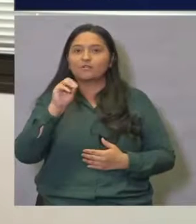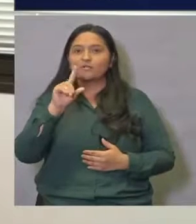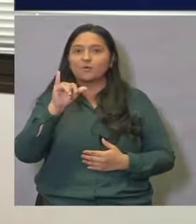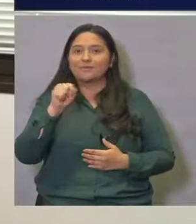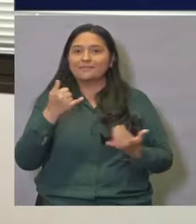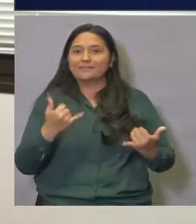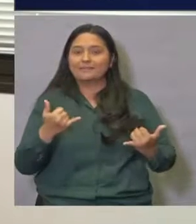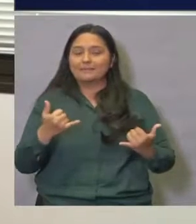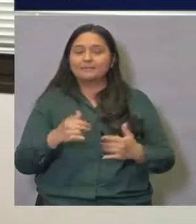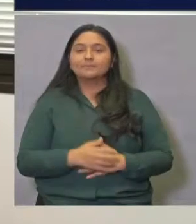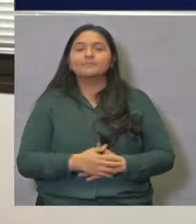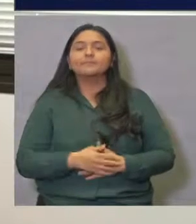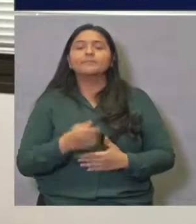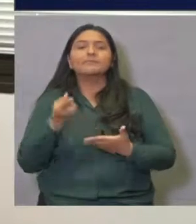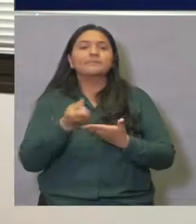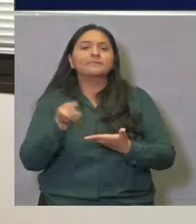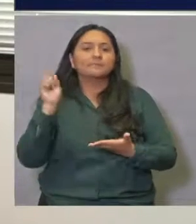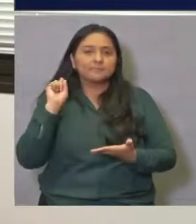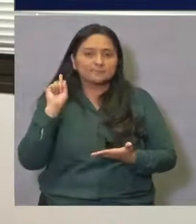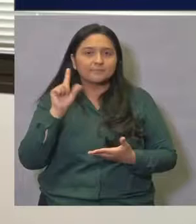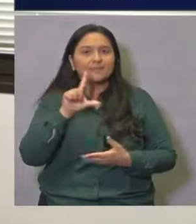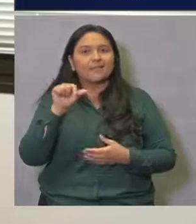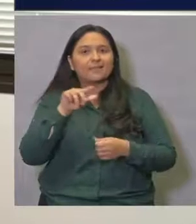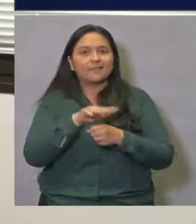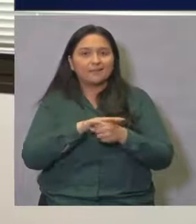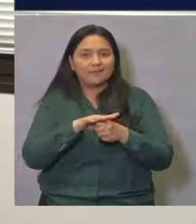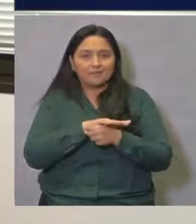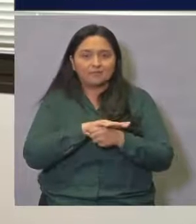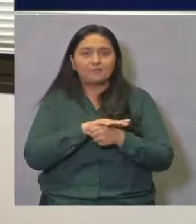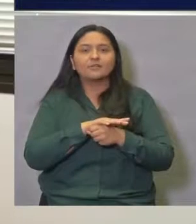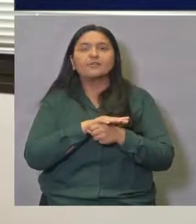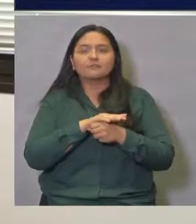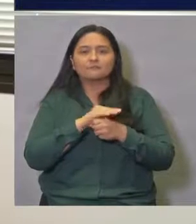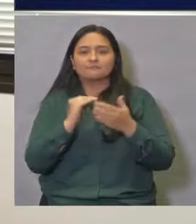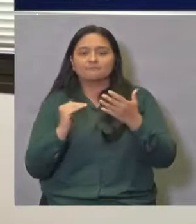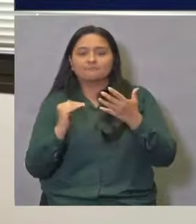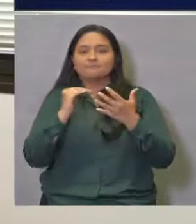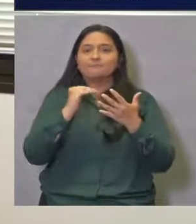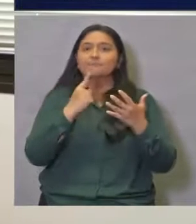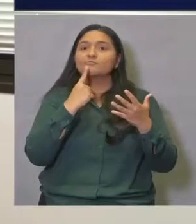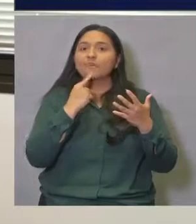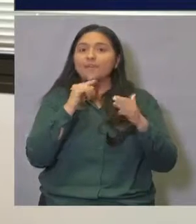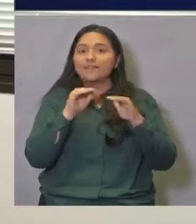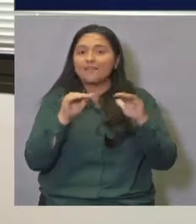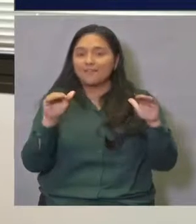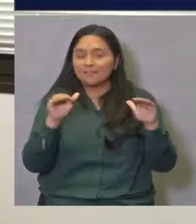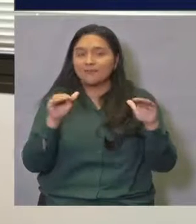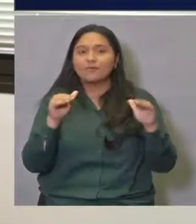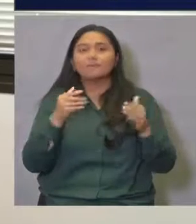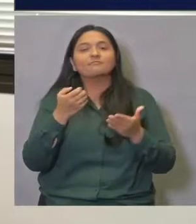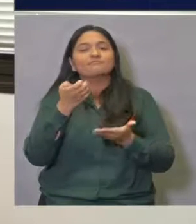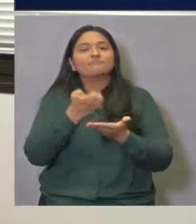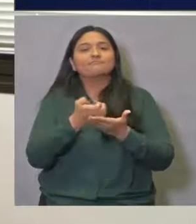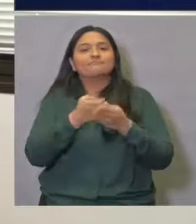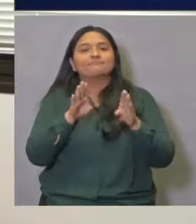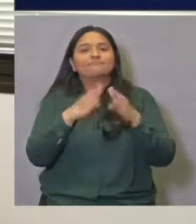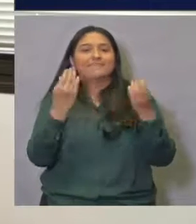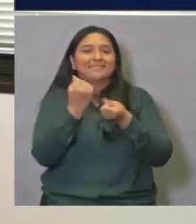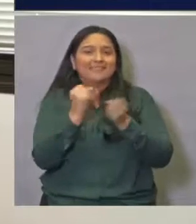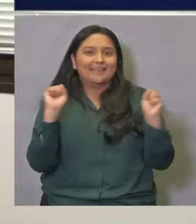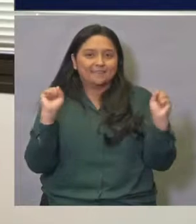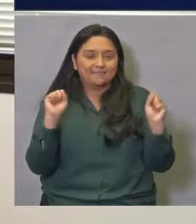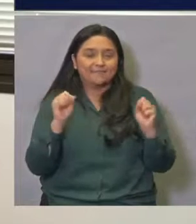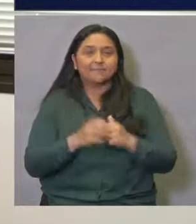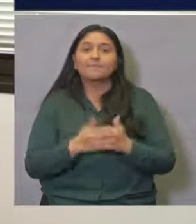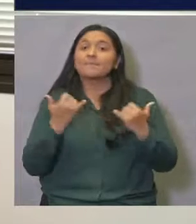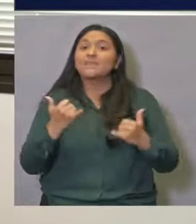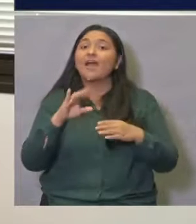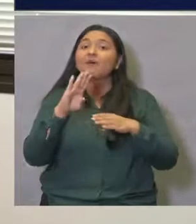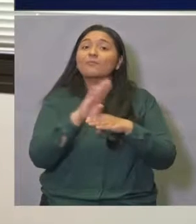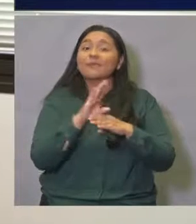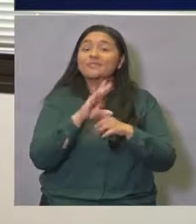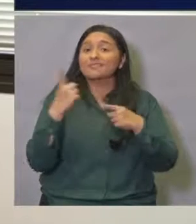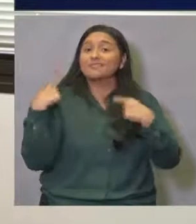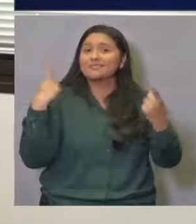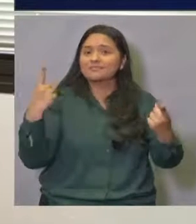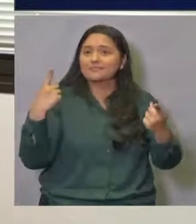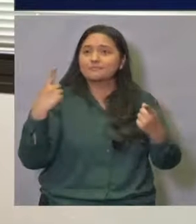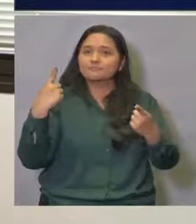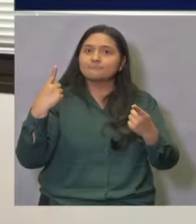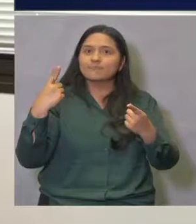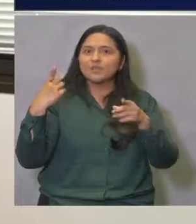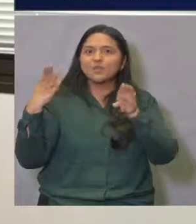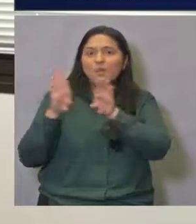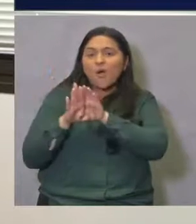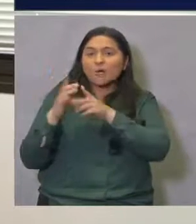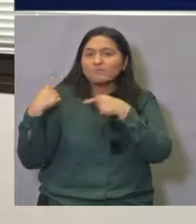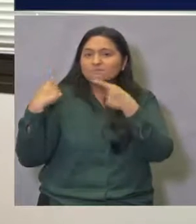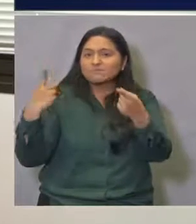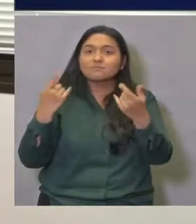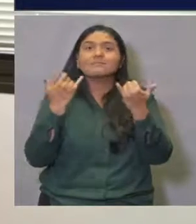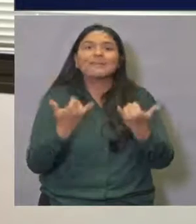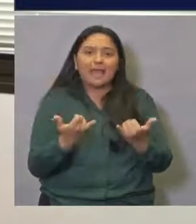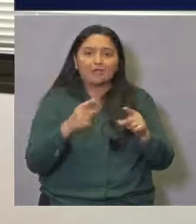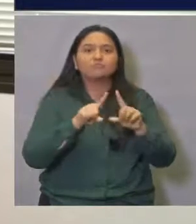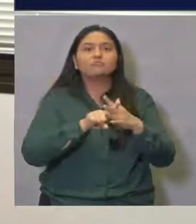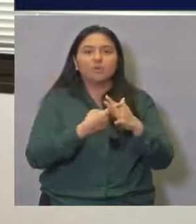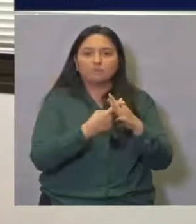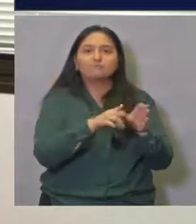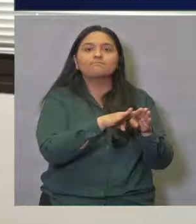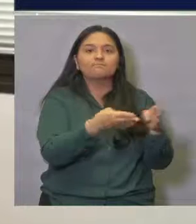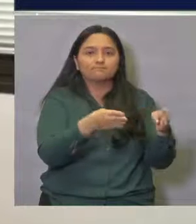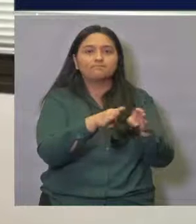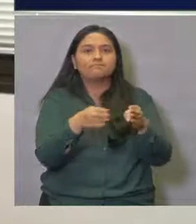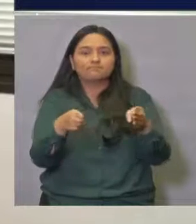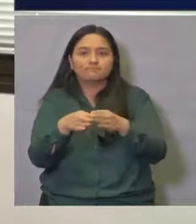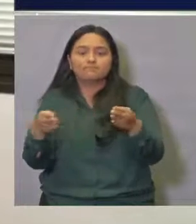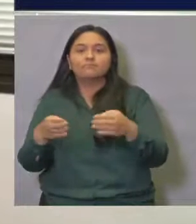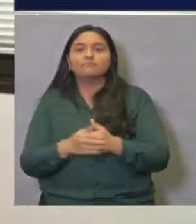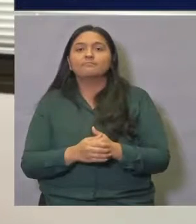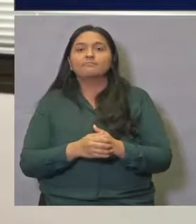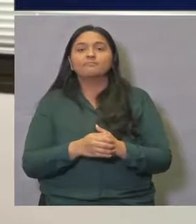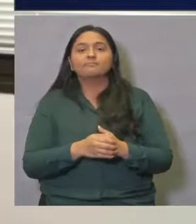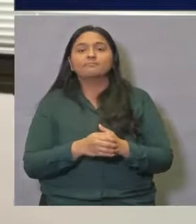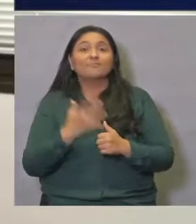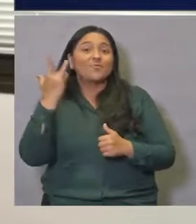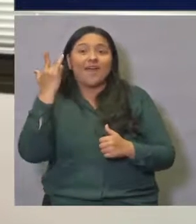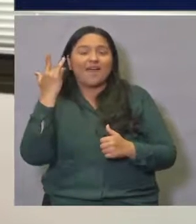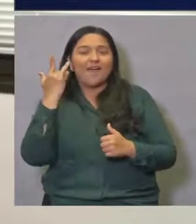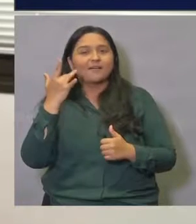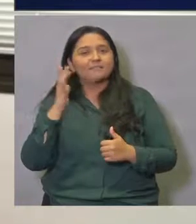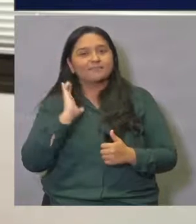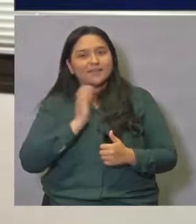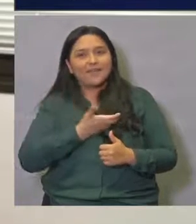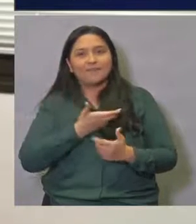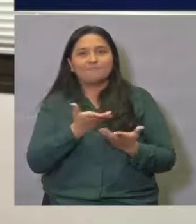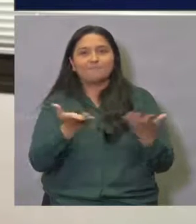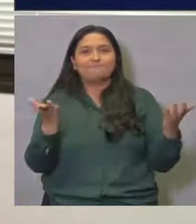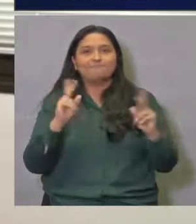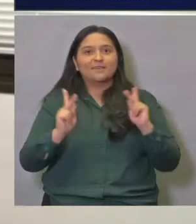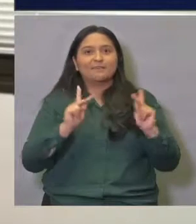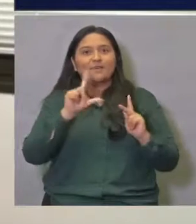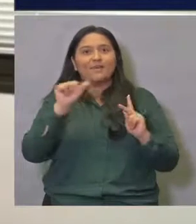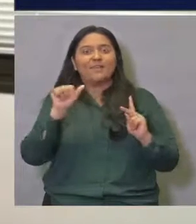BUENAS TARDES.LAEMEMANA PASA